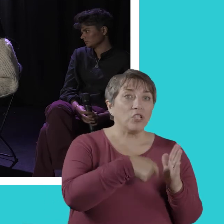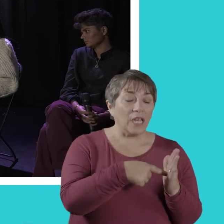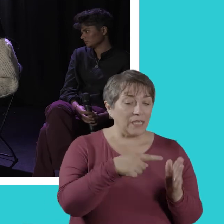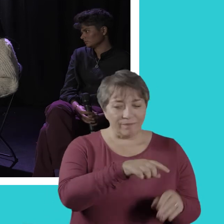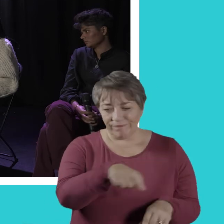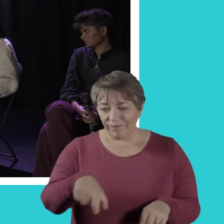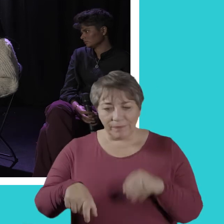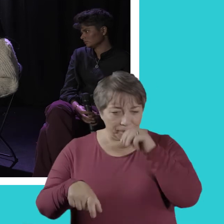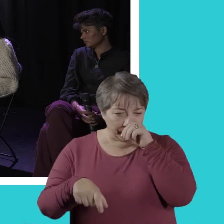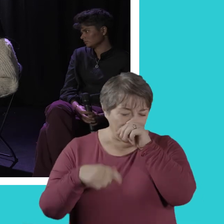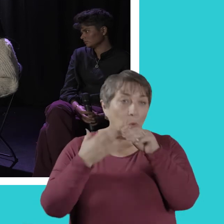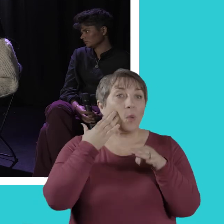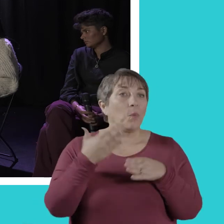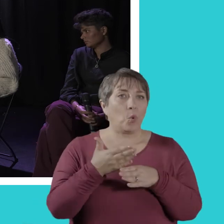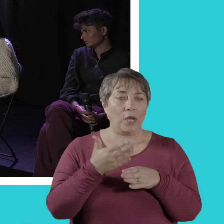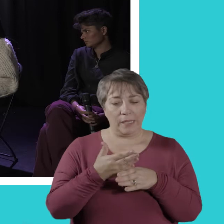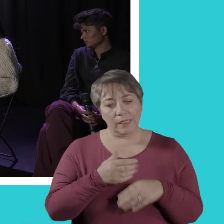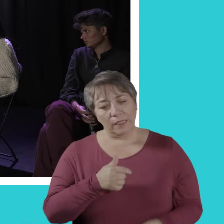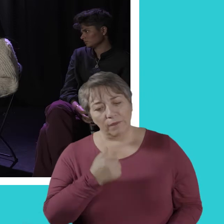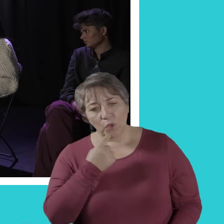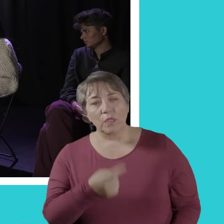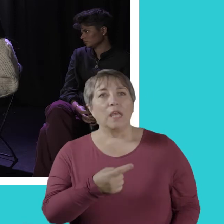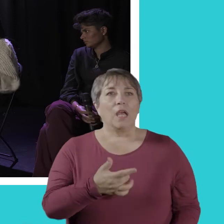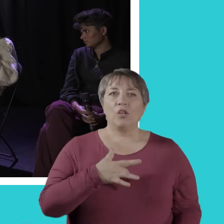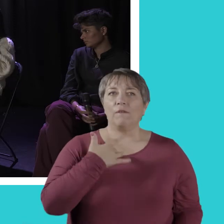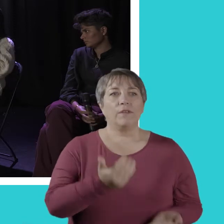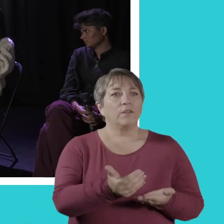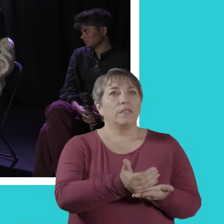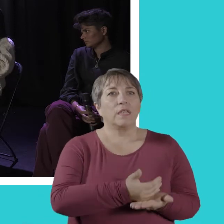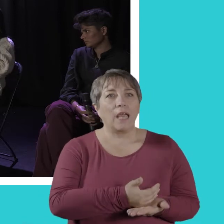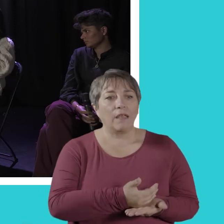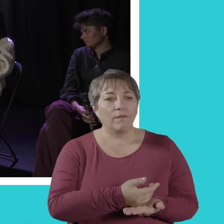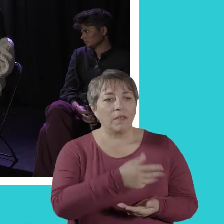or something is not making you feel safe for it to be responded with tears all the time. And then